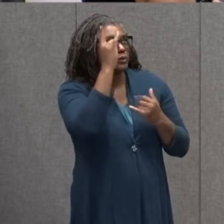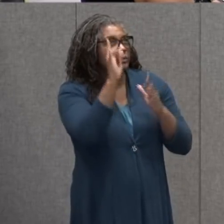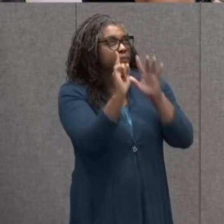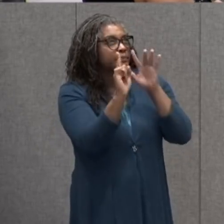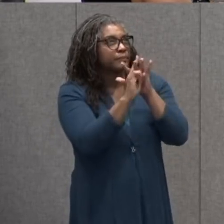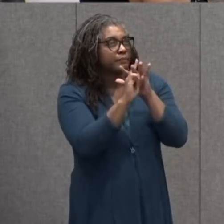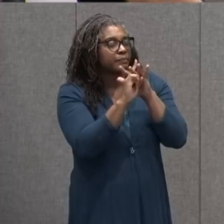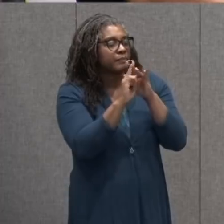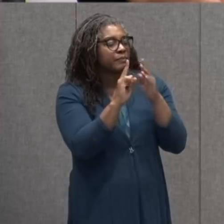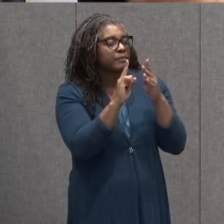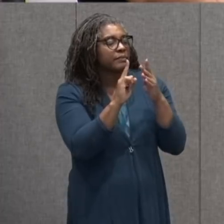Hm.